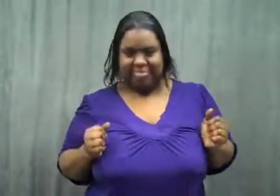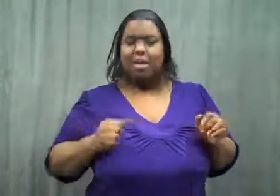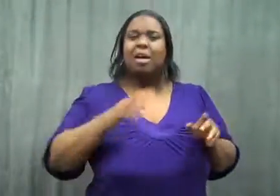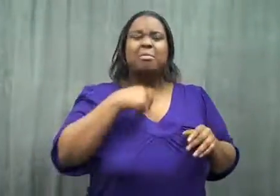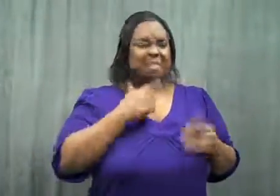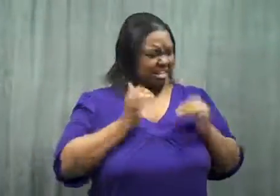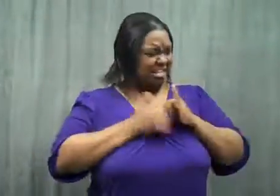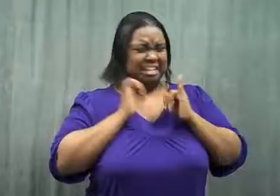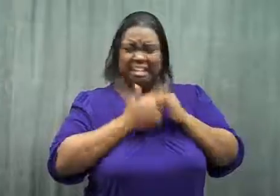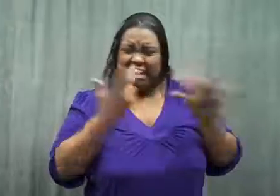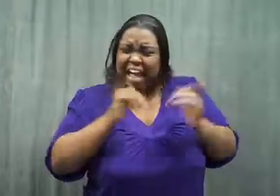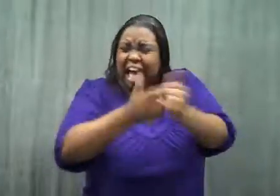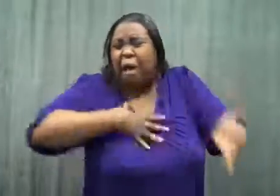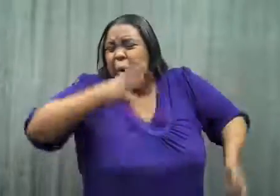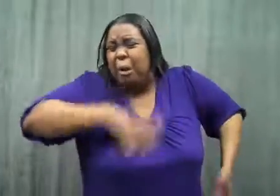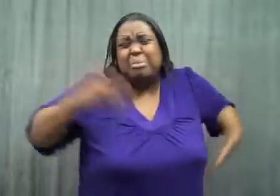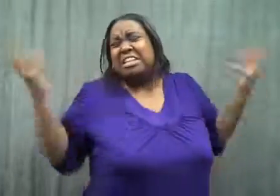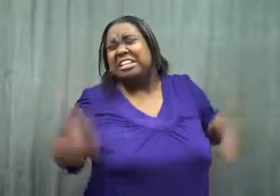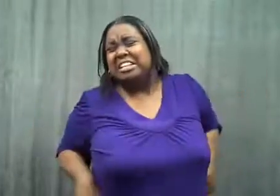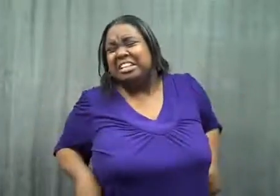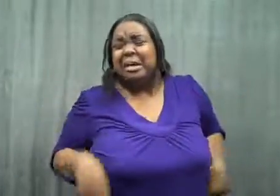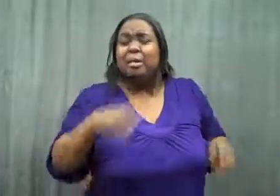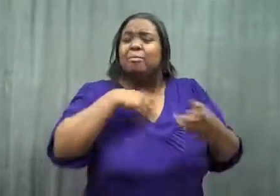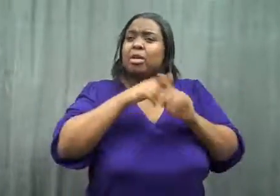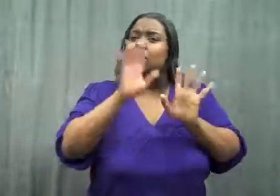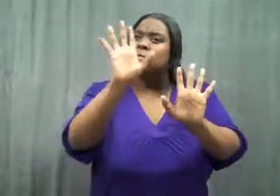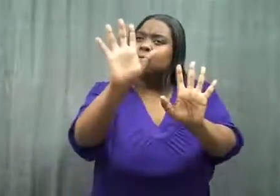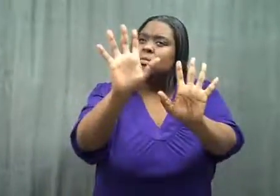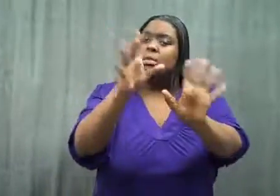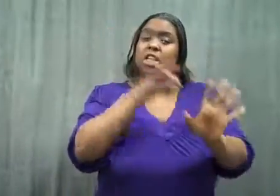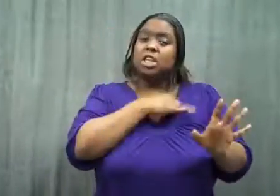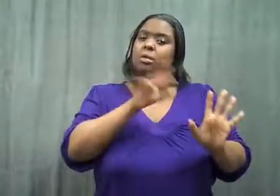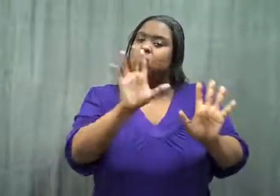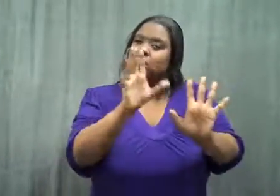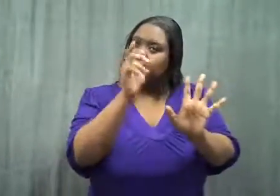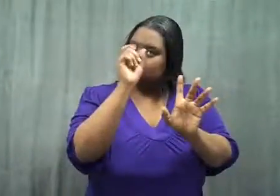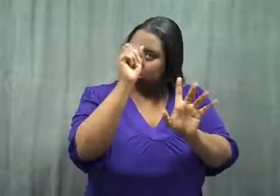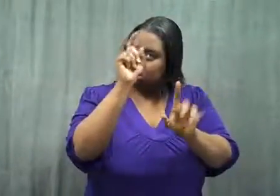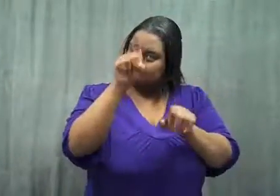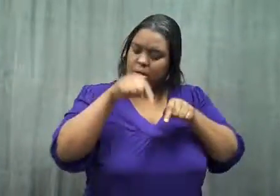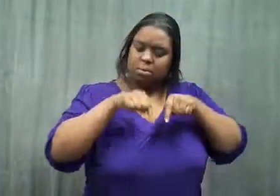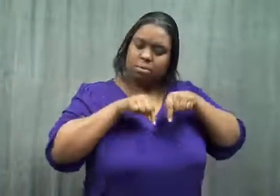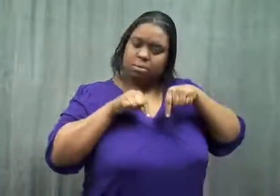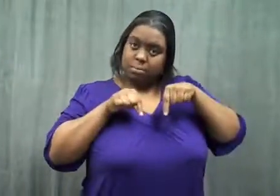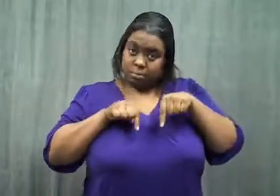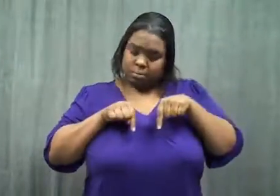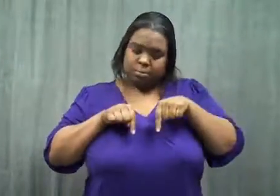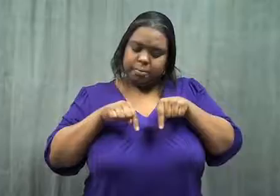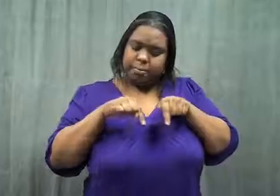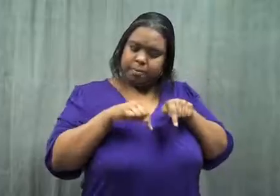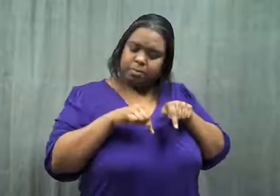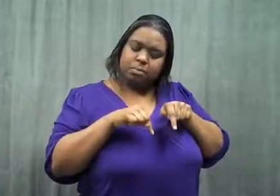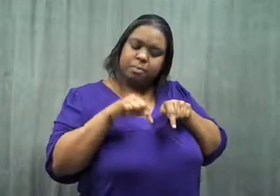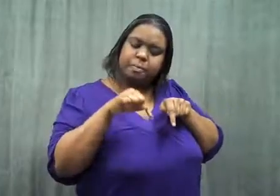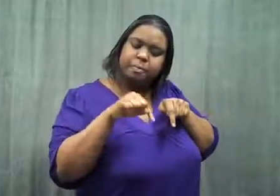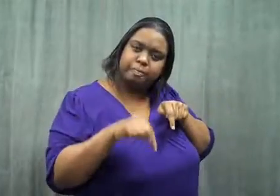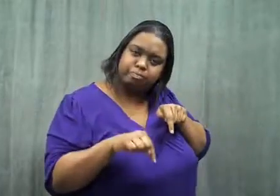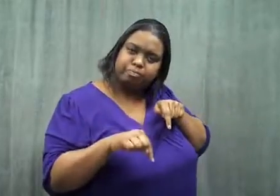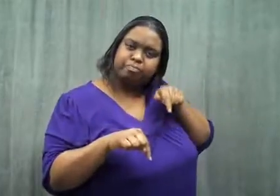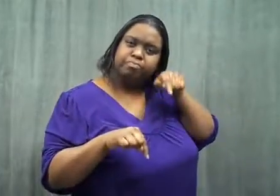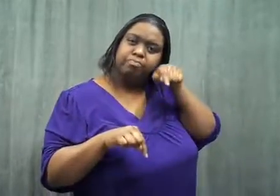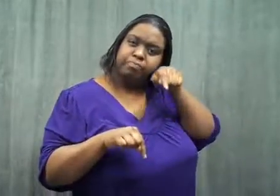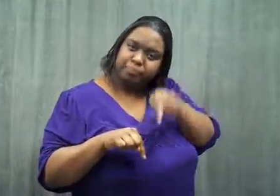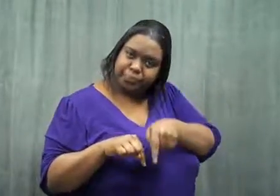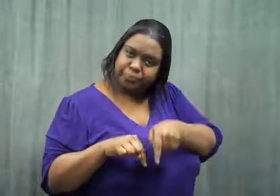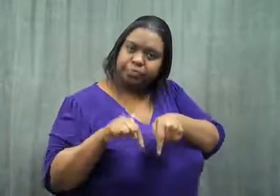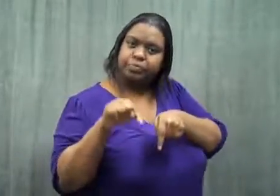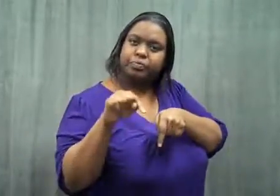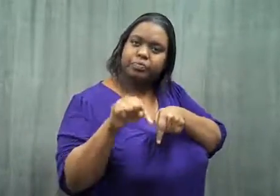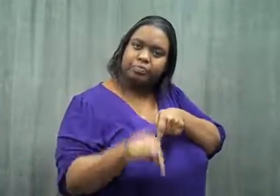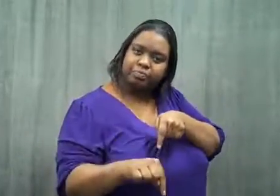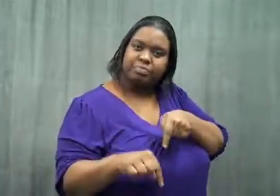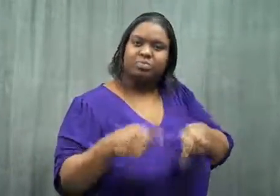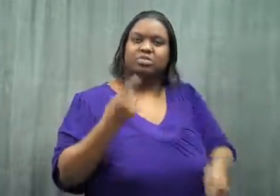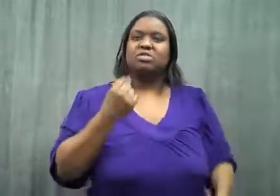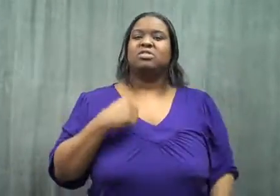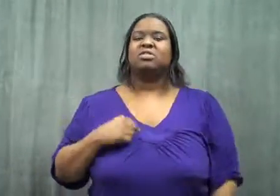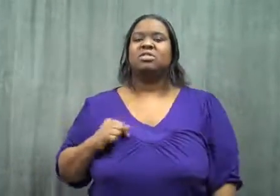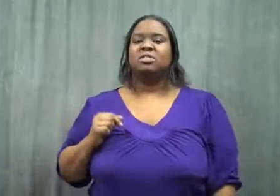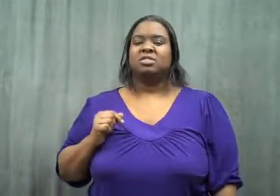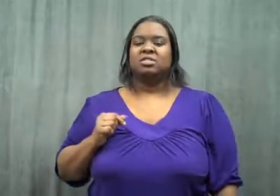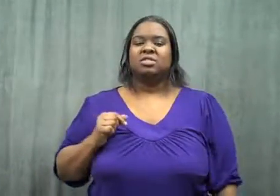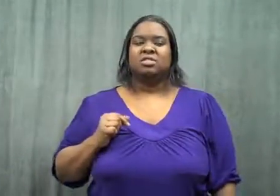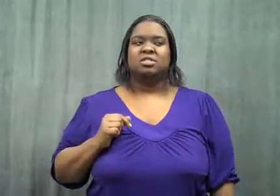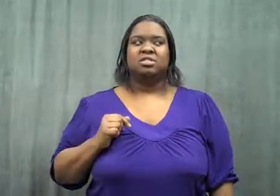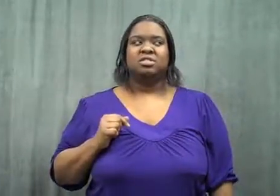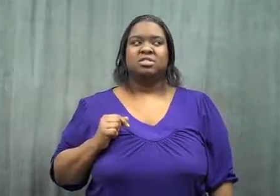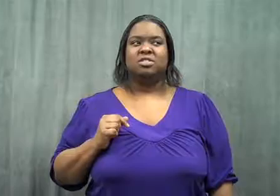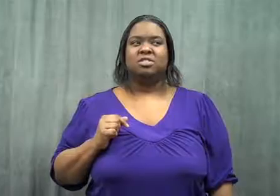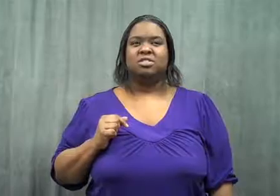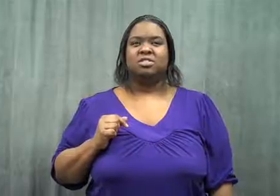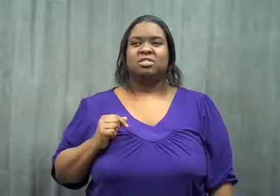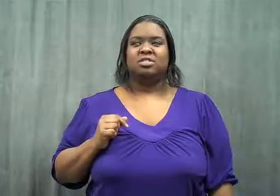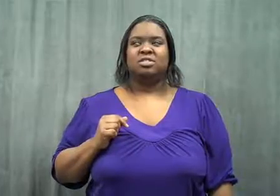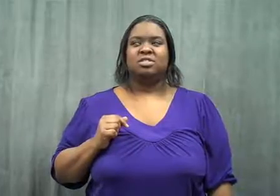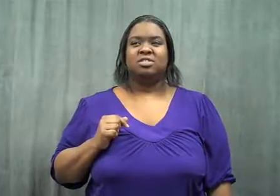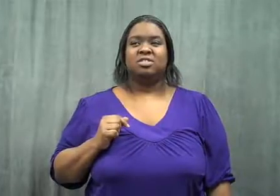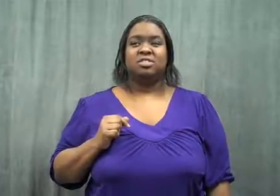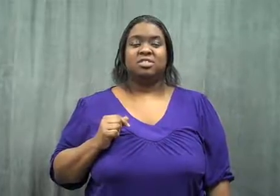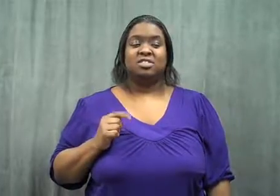I said, "How do I walk like a woman?" They said, "Put one leg in front of the other."